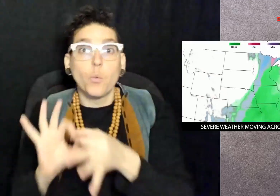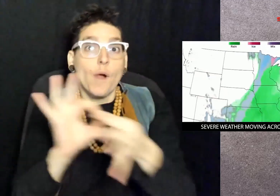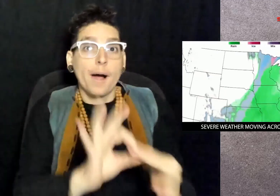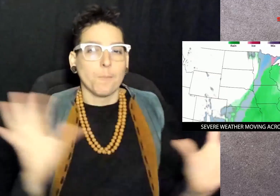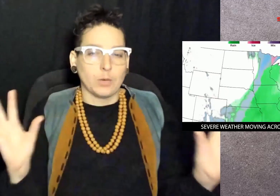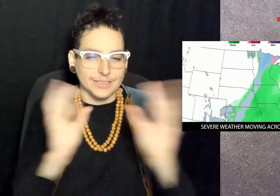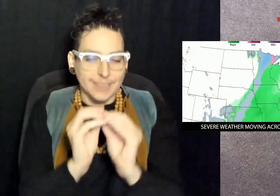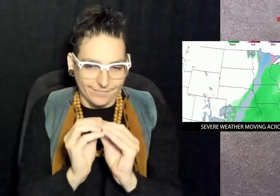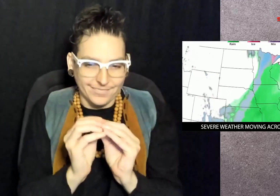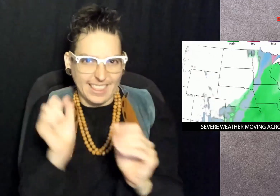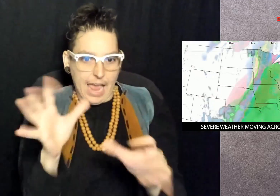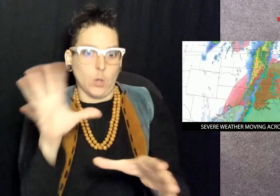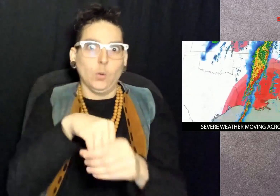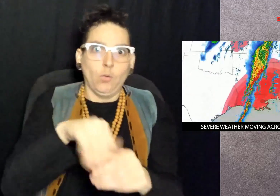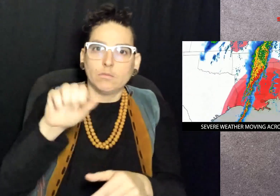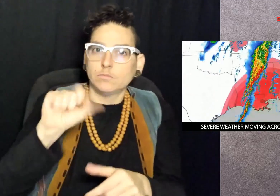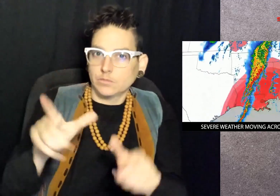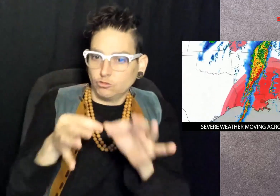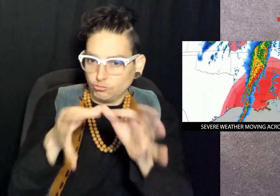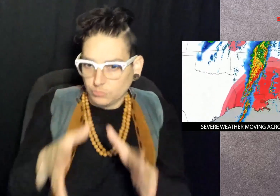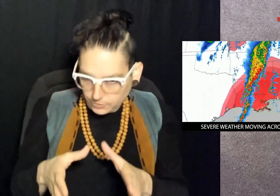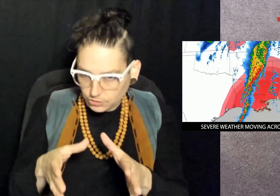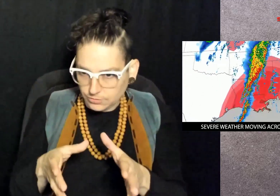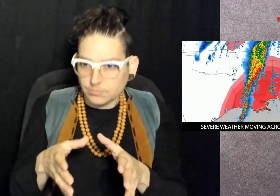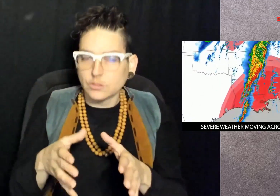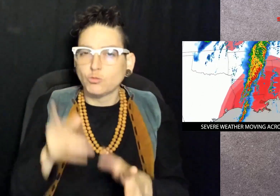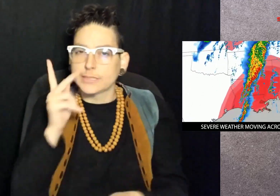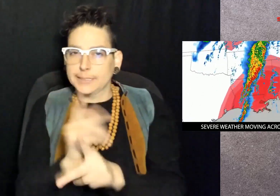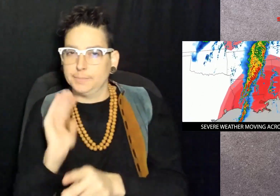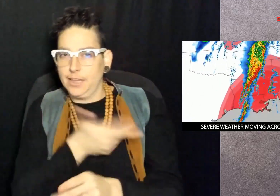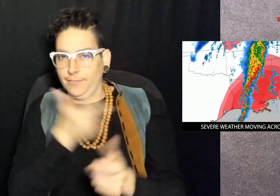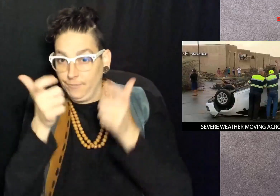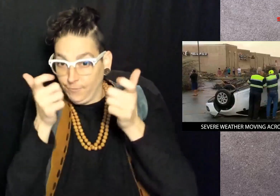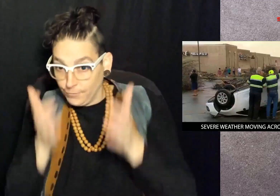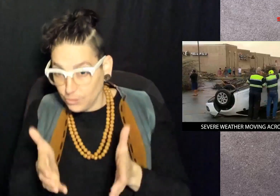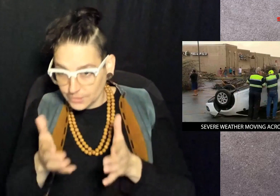will post any weather-related emergency press conferences with sign language interpretation